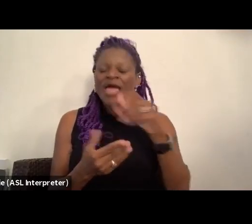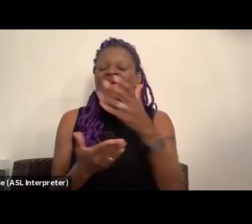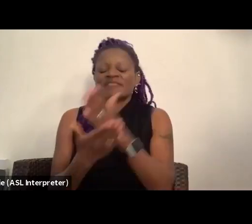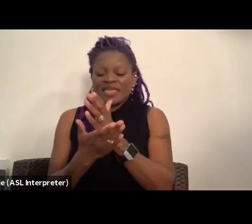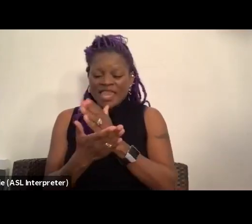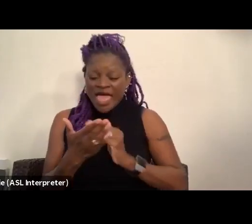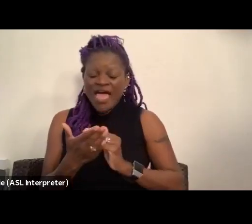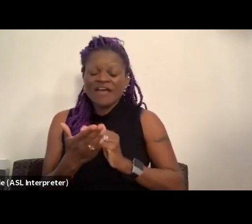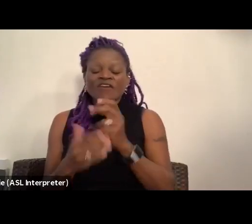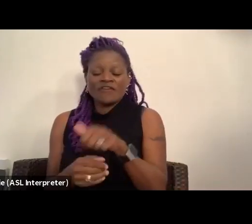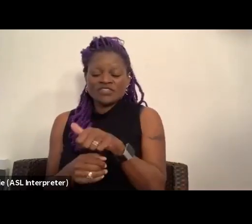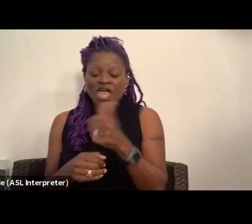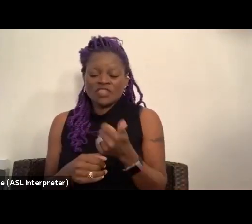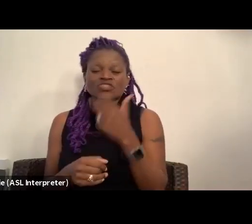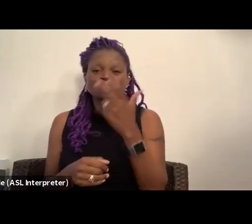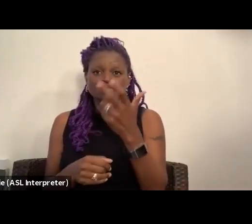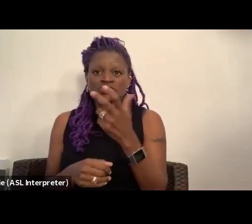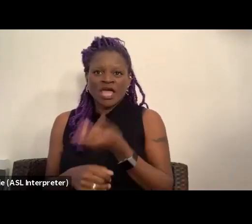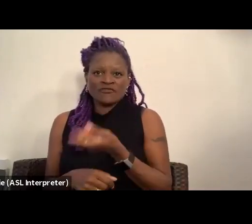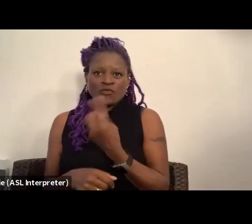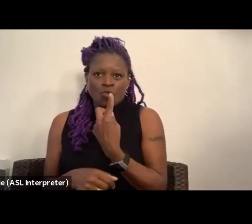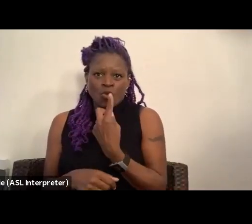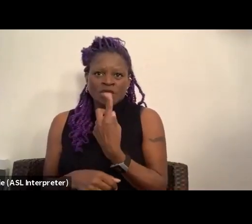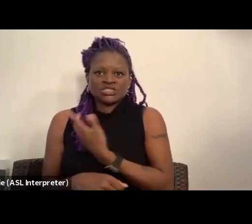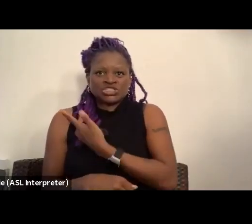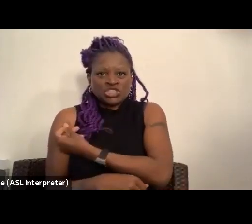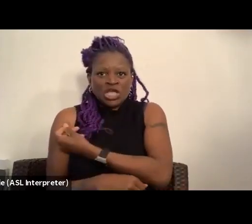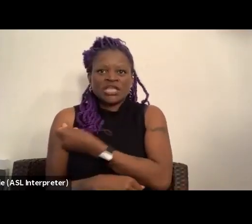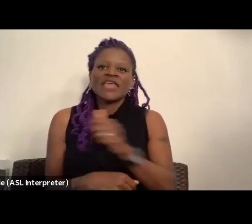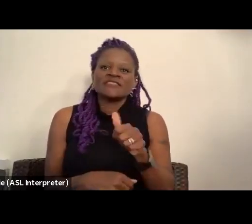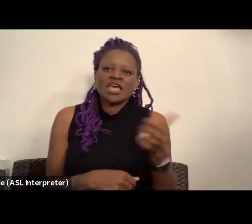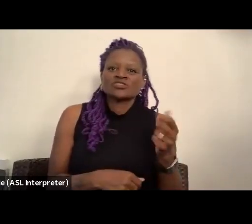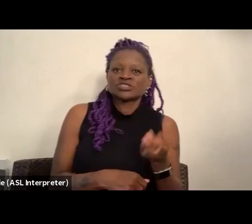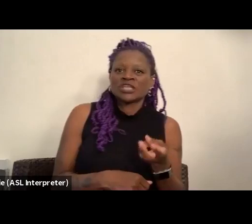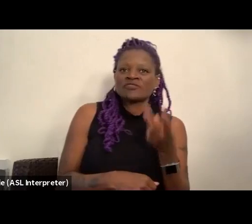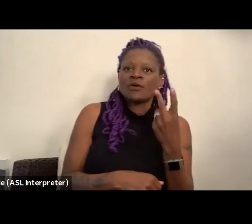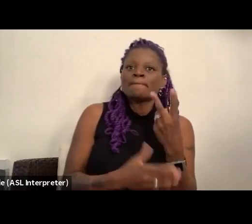hundred seventeen thousand six hundred residents, or about 30 percent of our 16